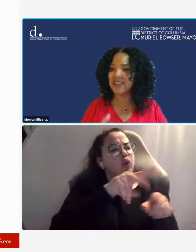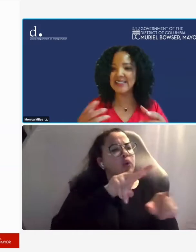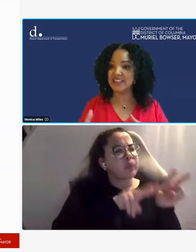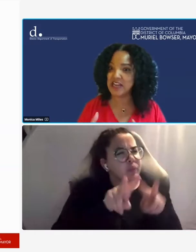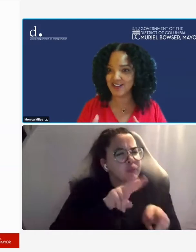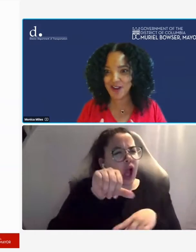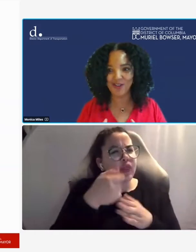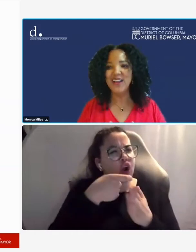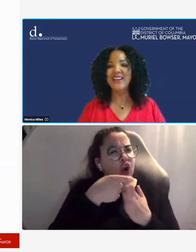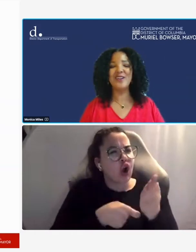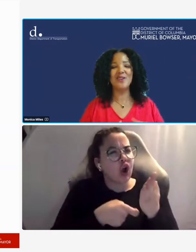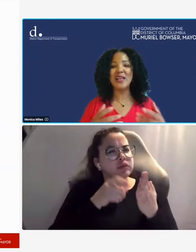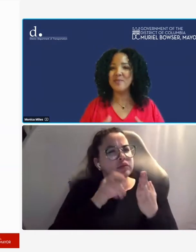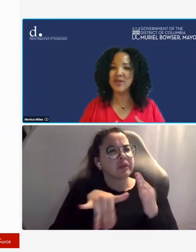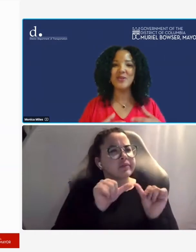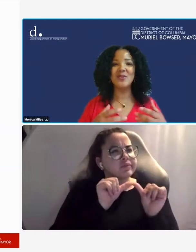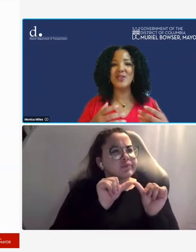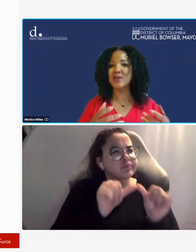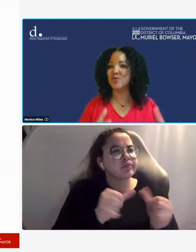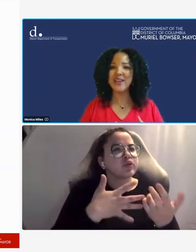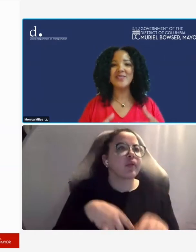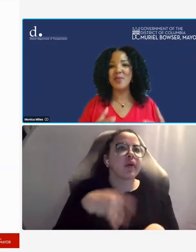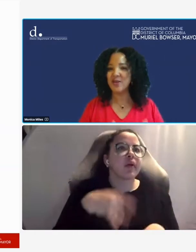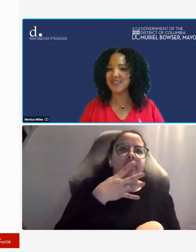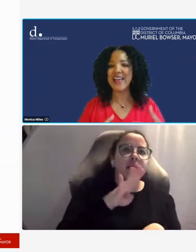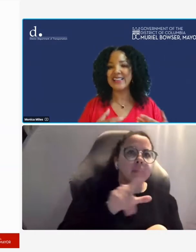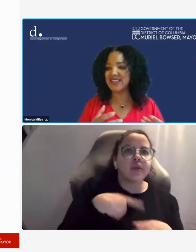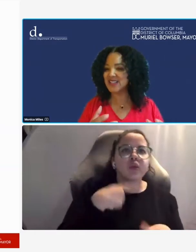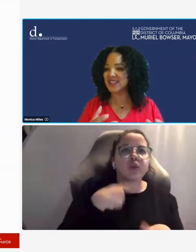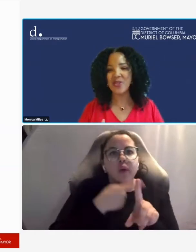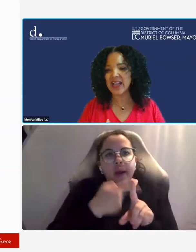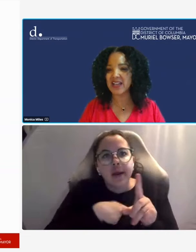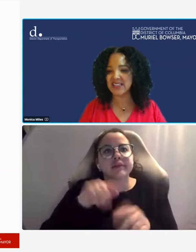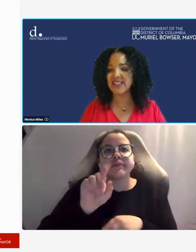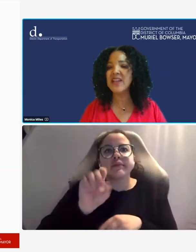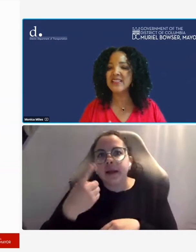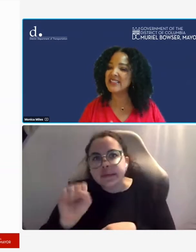sustained joe you know the light bill the um rent the payroll taxes all that kind of stuff that's